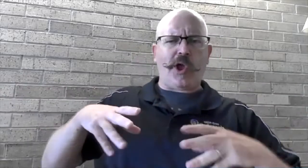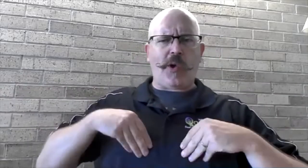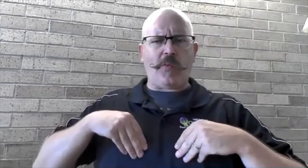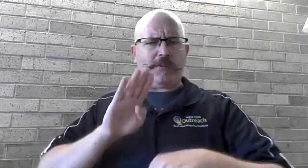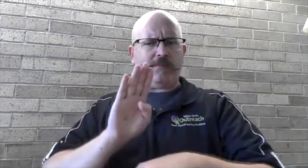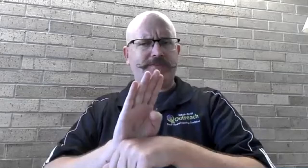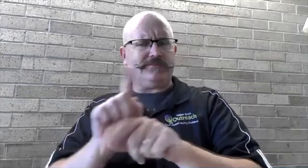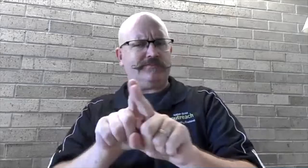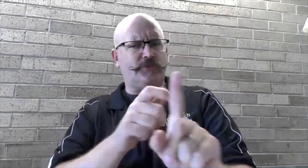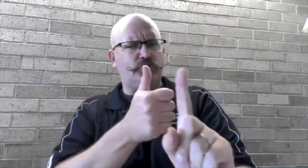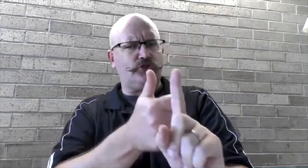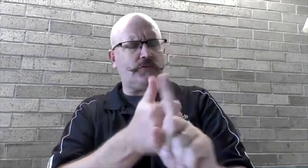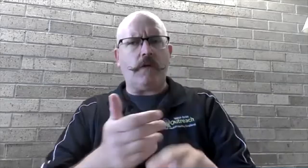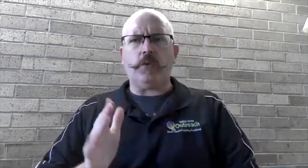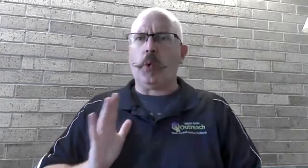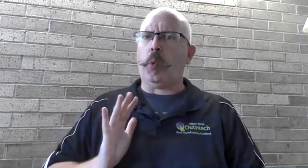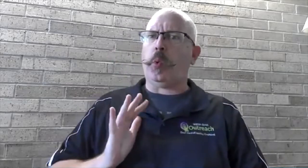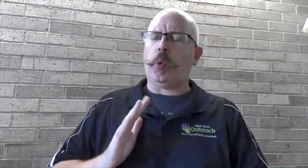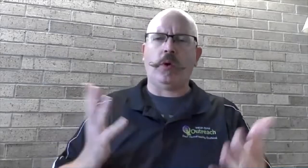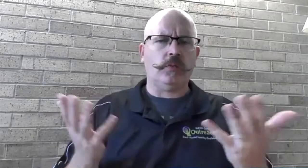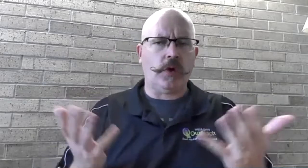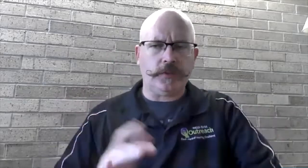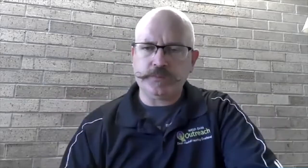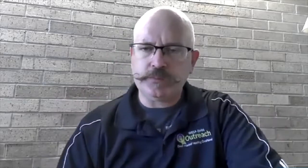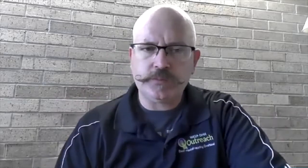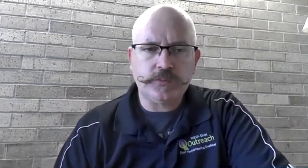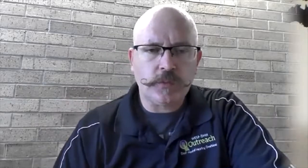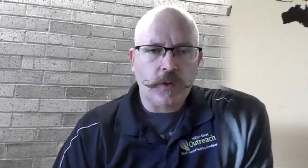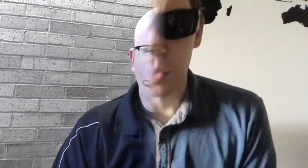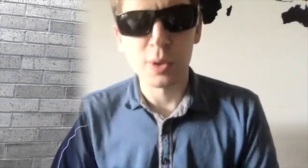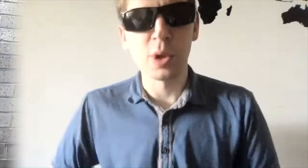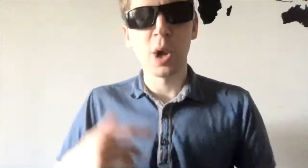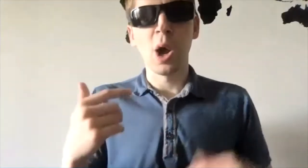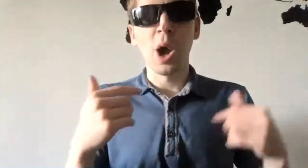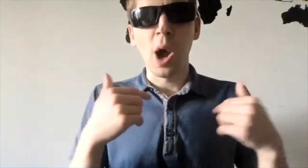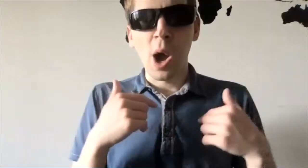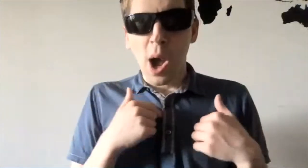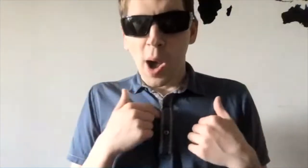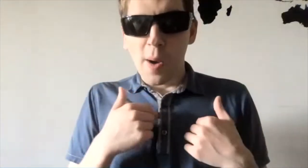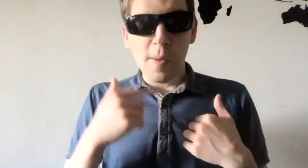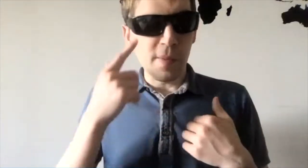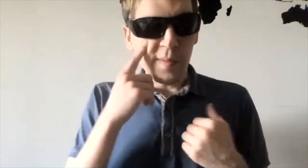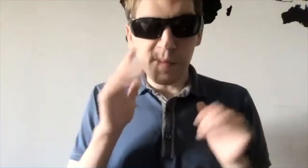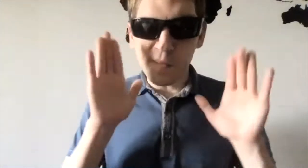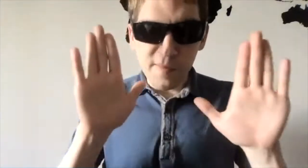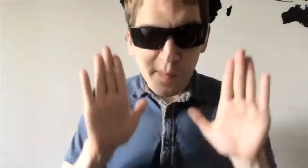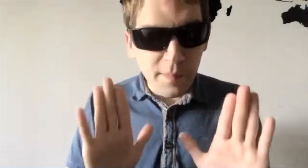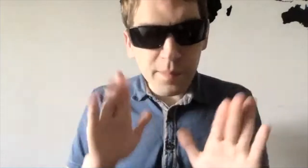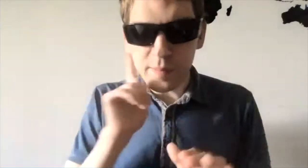(Scott) Now as the owner of 3MC, what are some of the benefits that you've had of being a business owner?